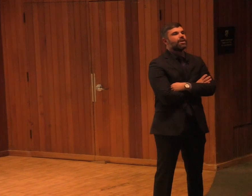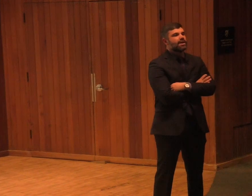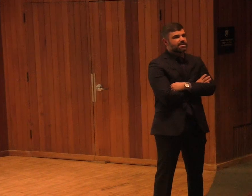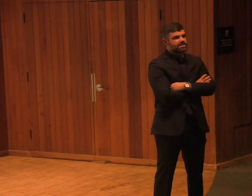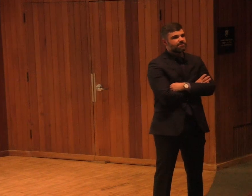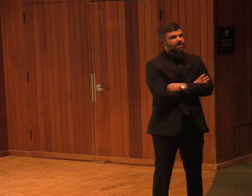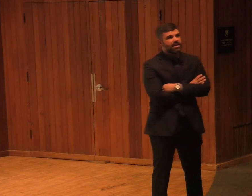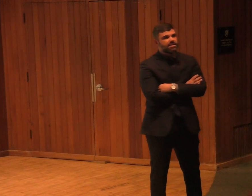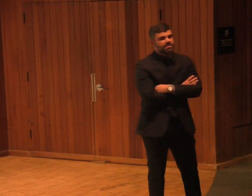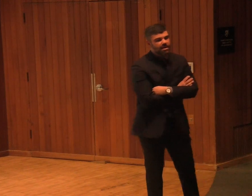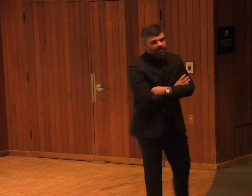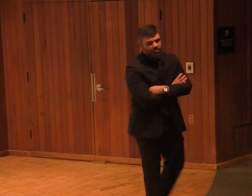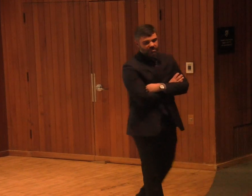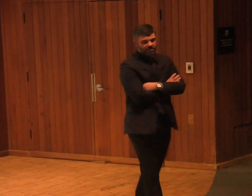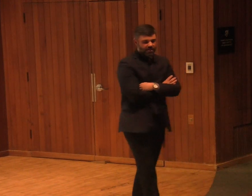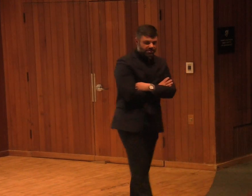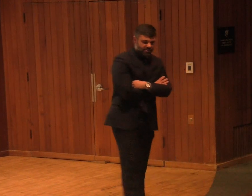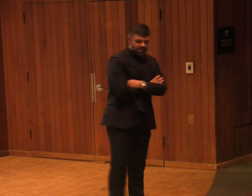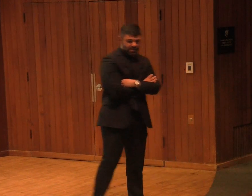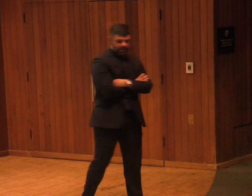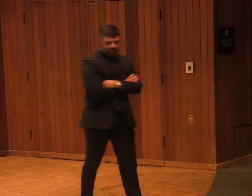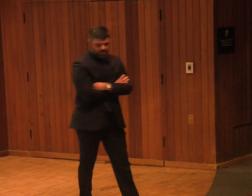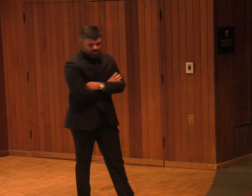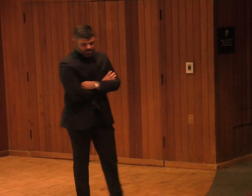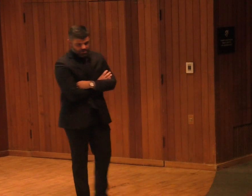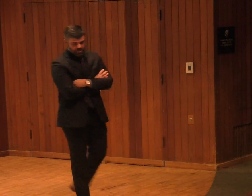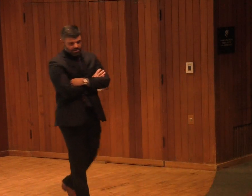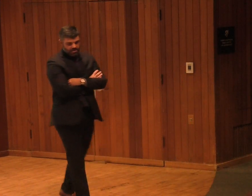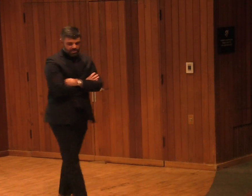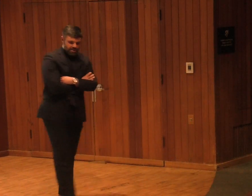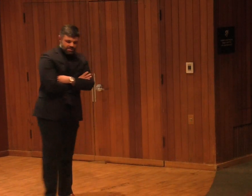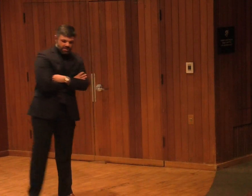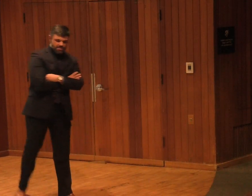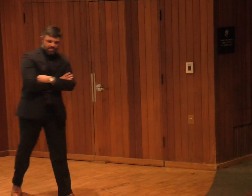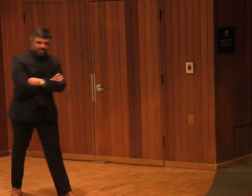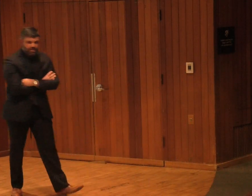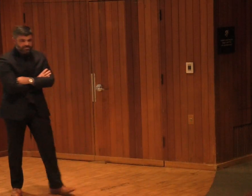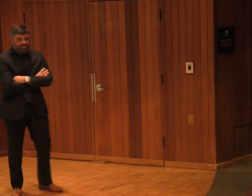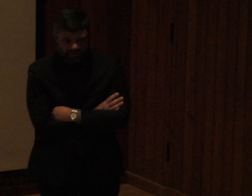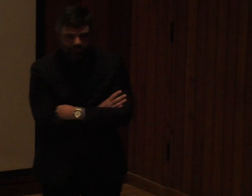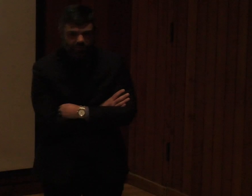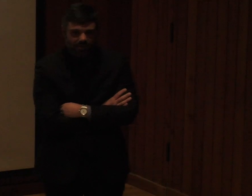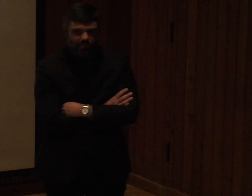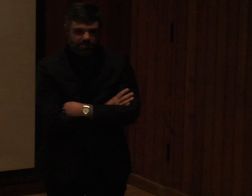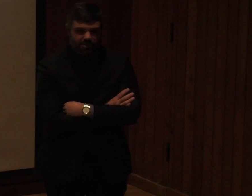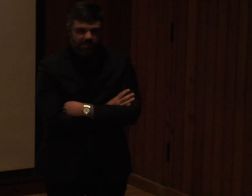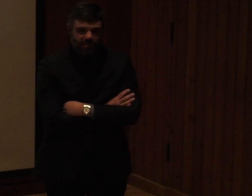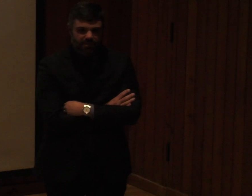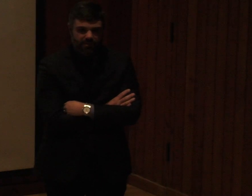Right, right, that would be very interesting. I'm not sure that it does, but yeah. I appreciate that.